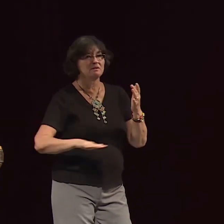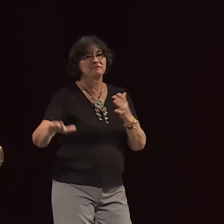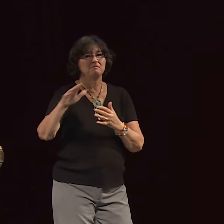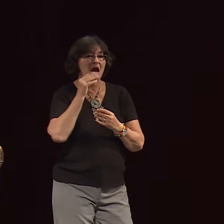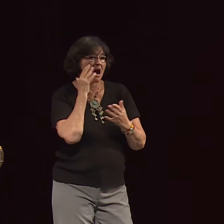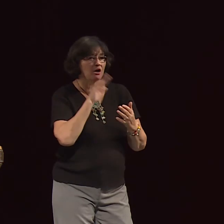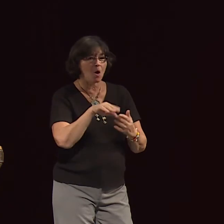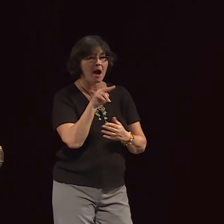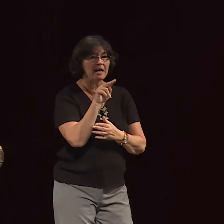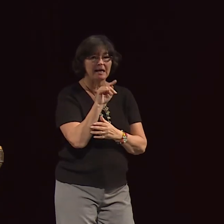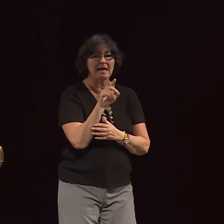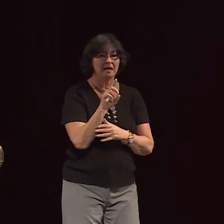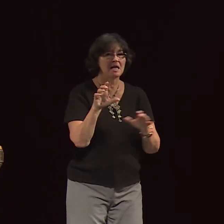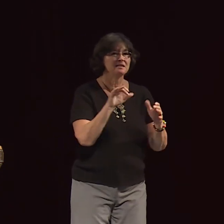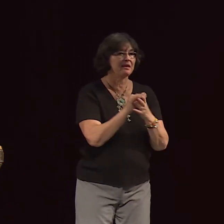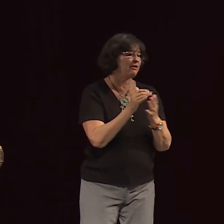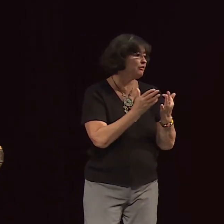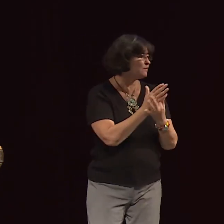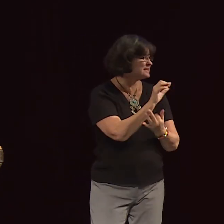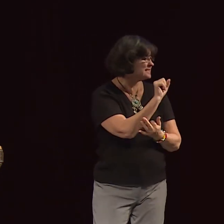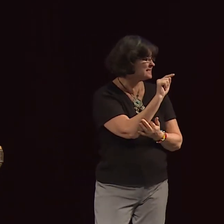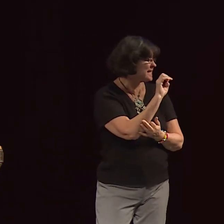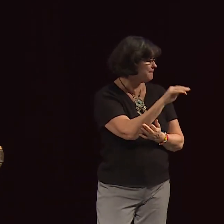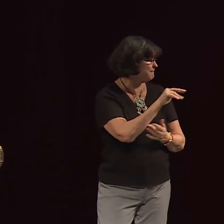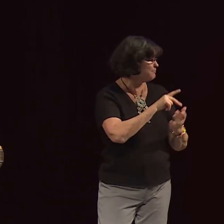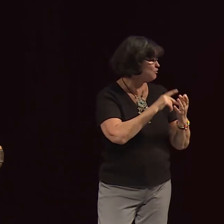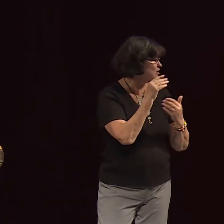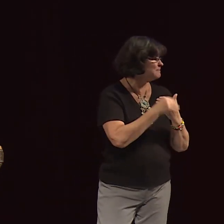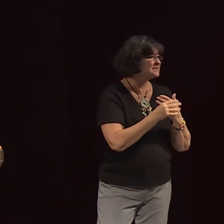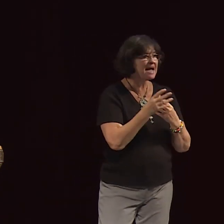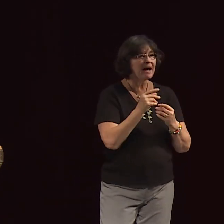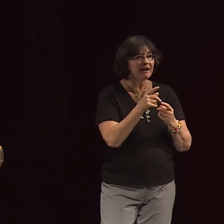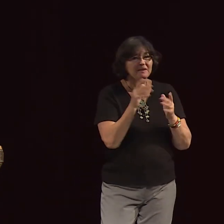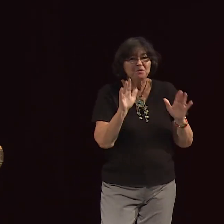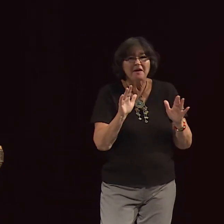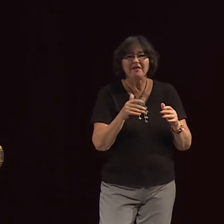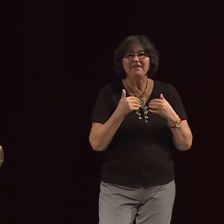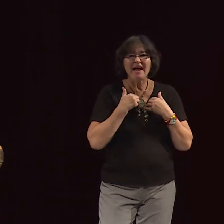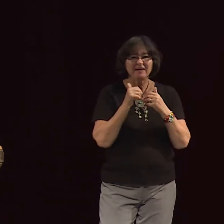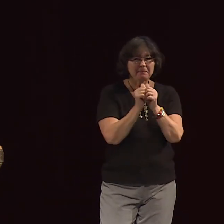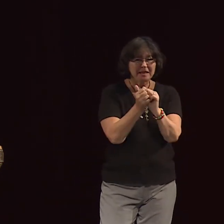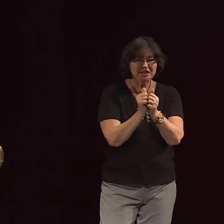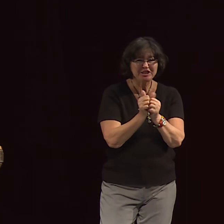I know that NTID is working with community outreach in the STEM fields,